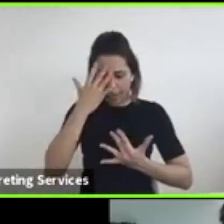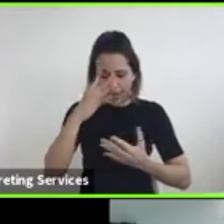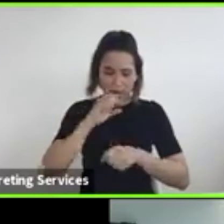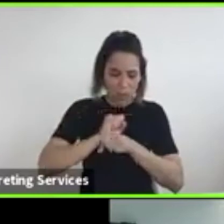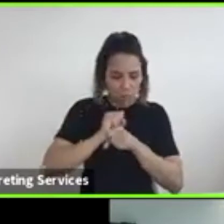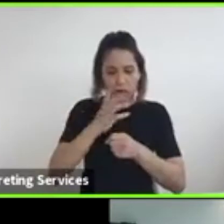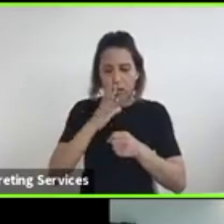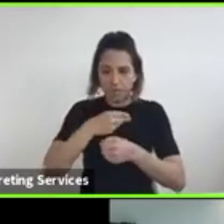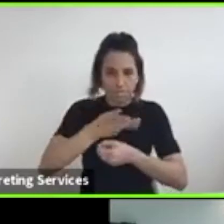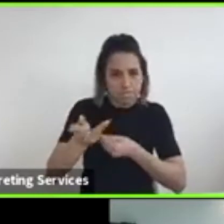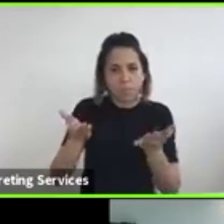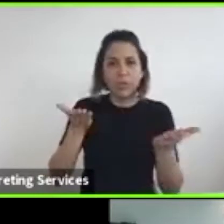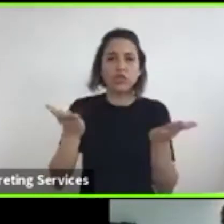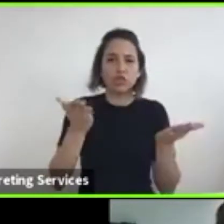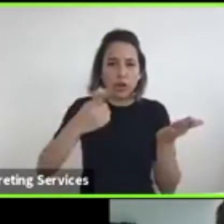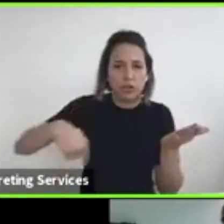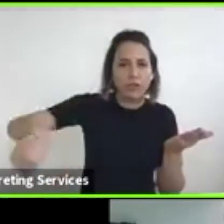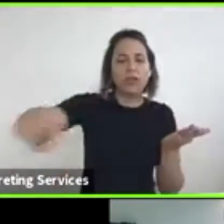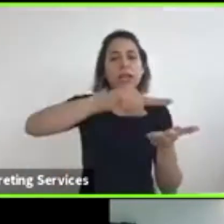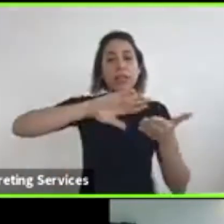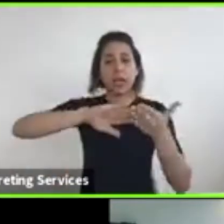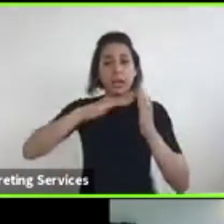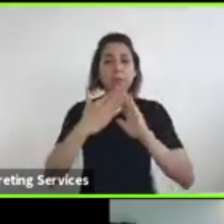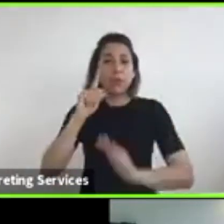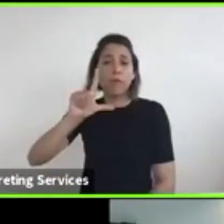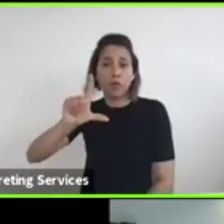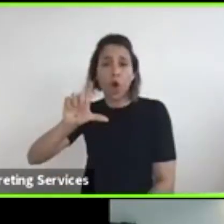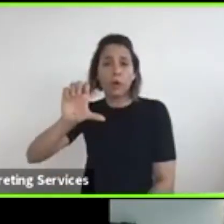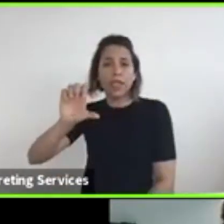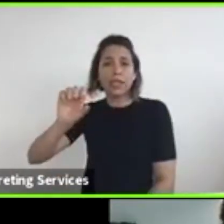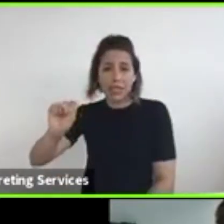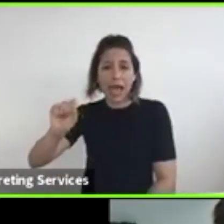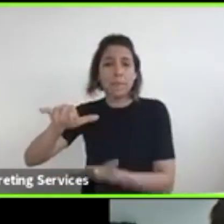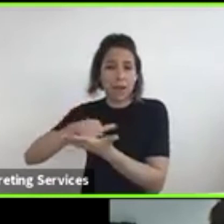NOT THE COMMUNITY OF THE LOWER EAST SIDE, NYC ARTISTS AND ADMINISTRATORS, ALIKE,